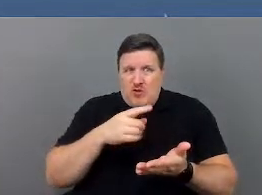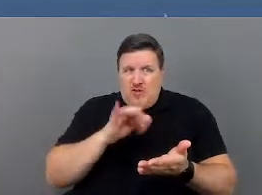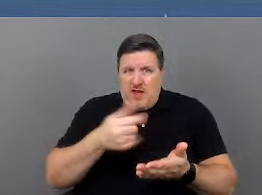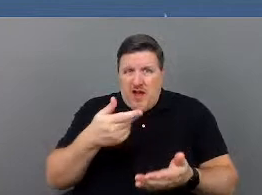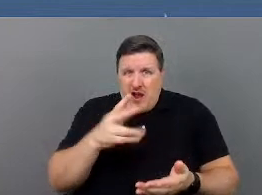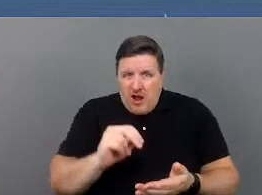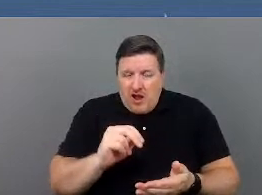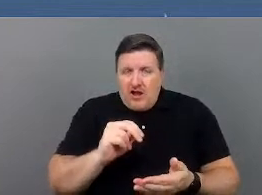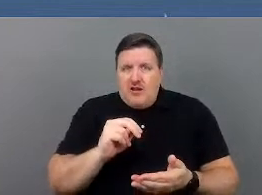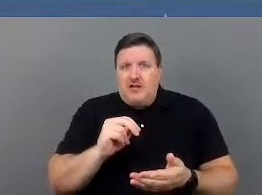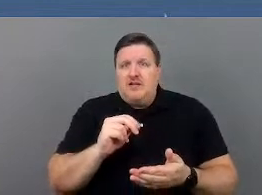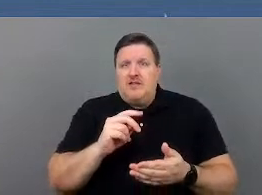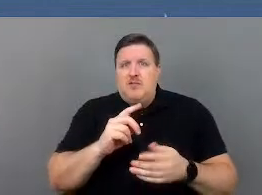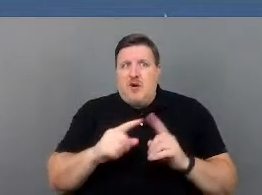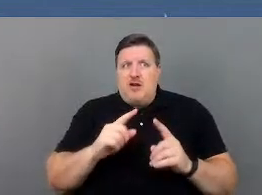AND MAINTAINED AND WORKING VERY WELL.